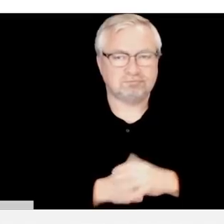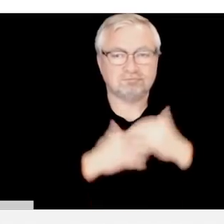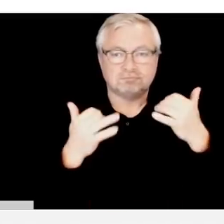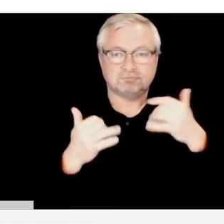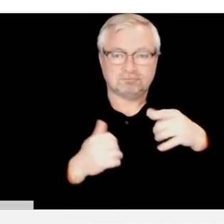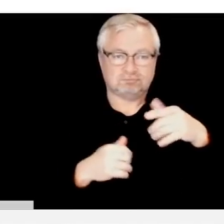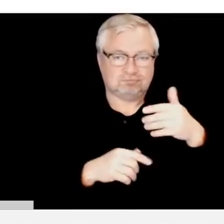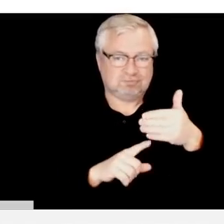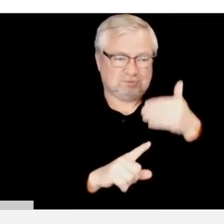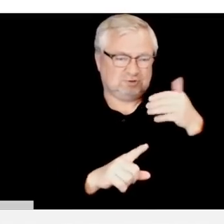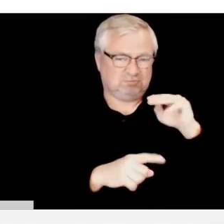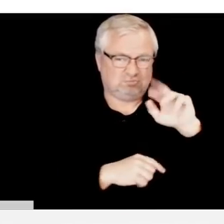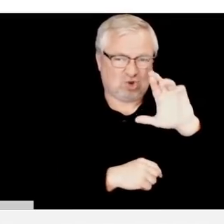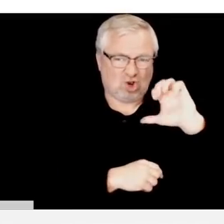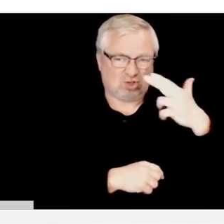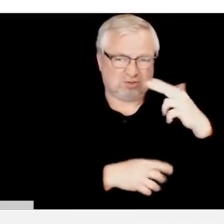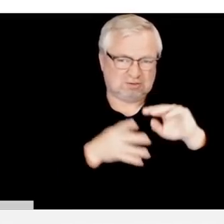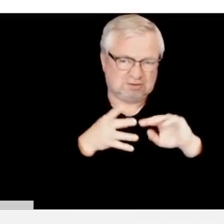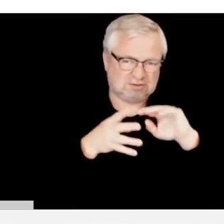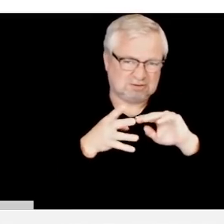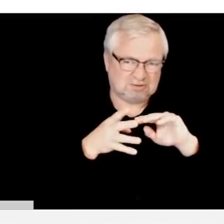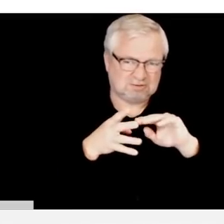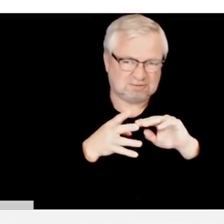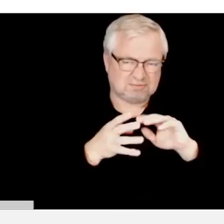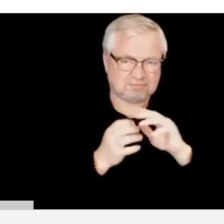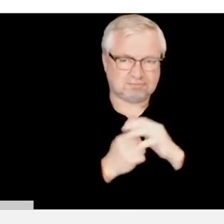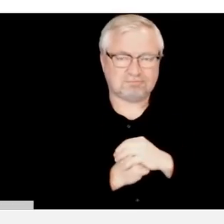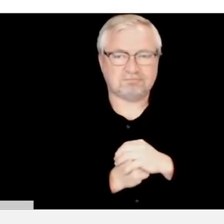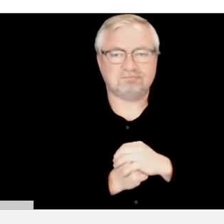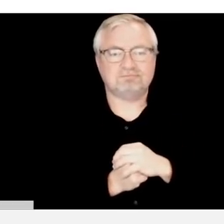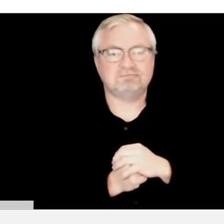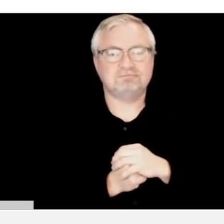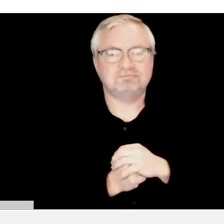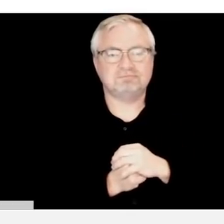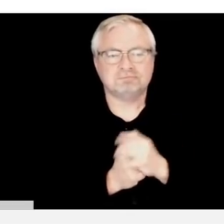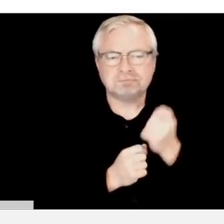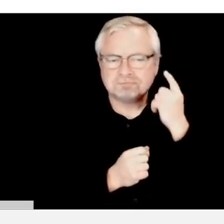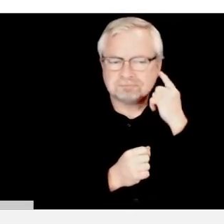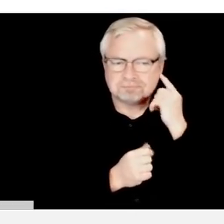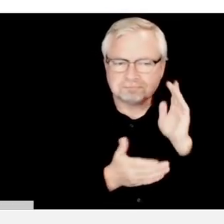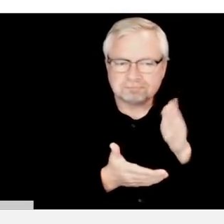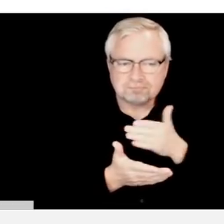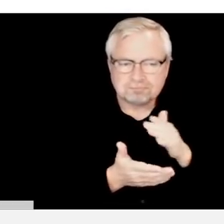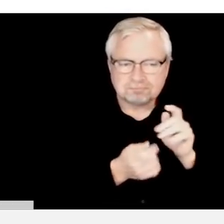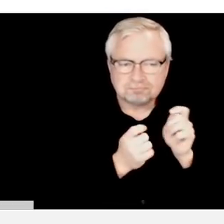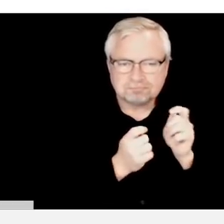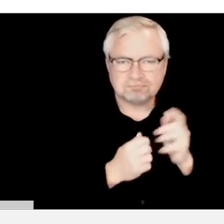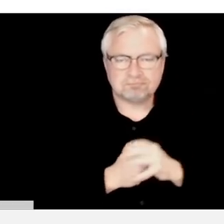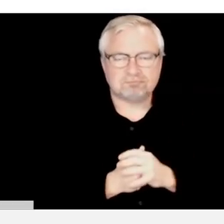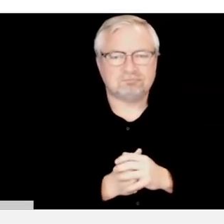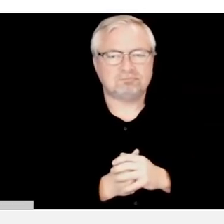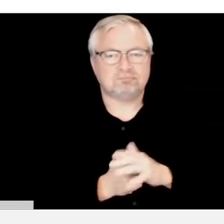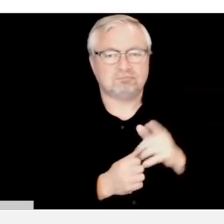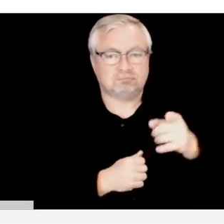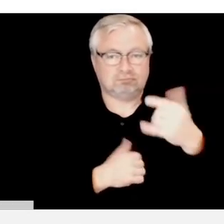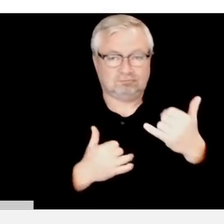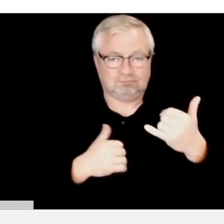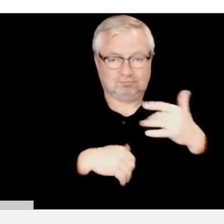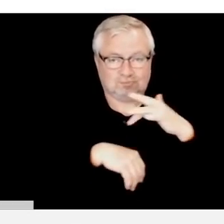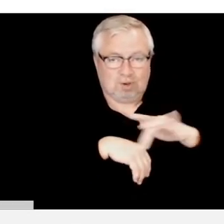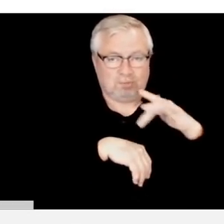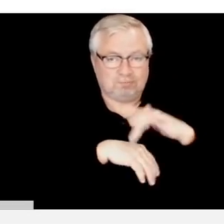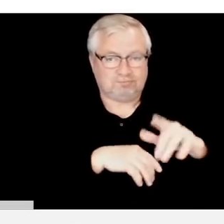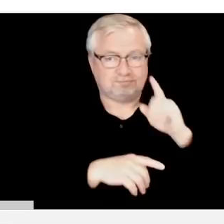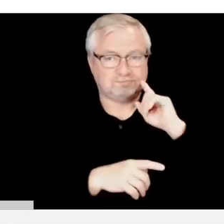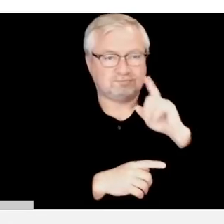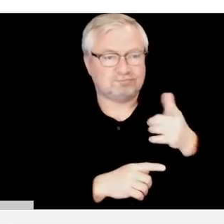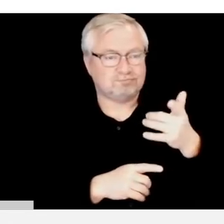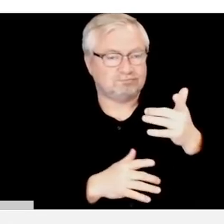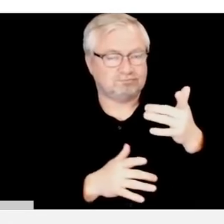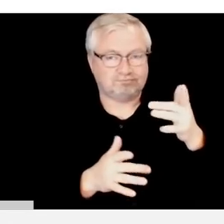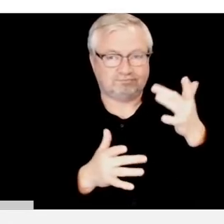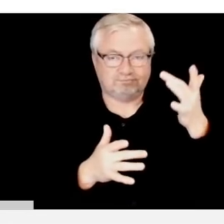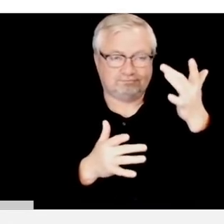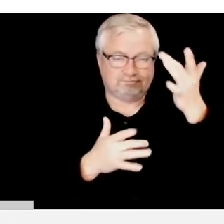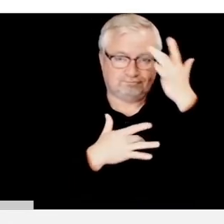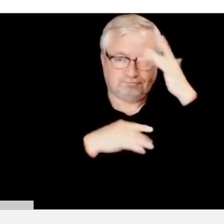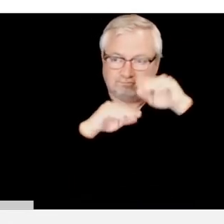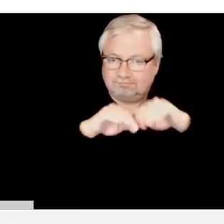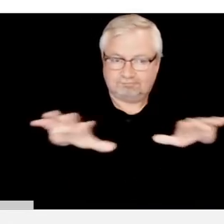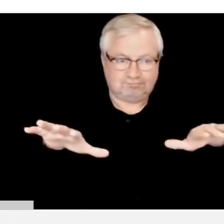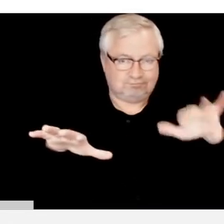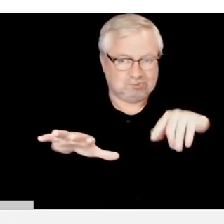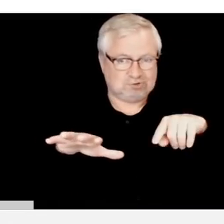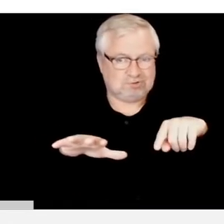early model that used available data from the epidemic in the literature.